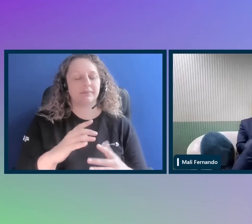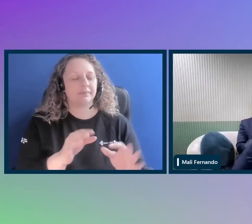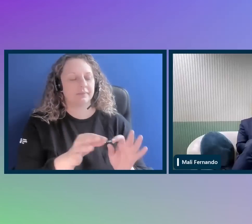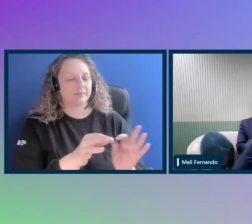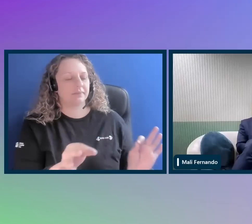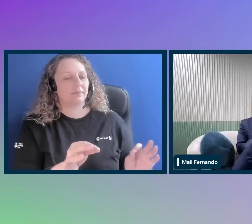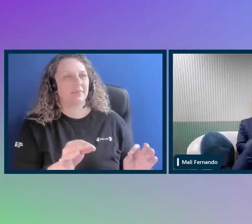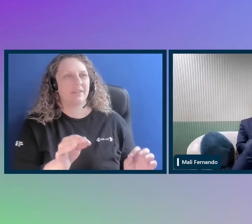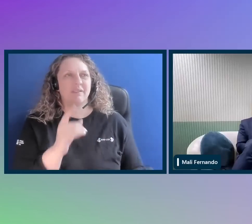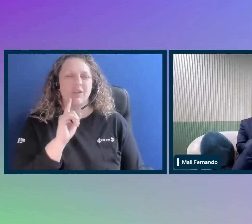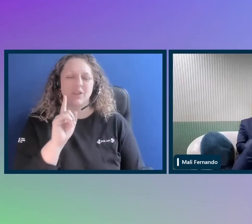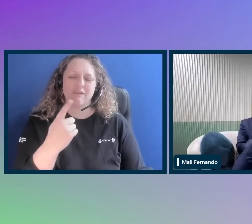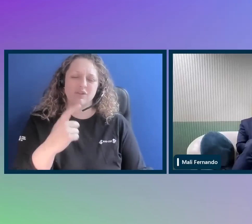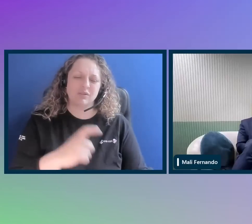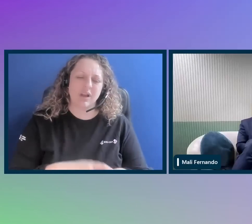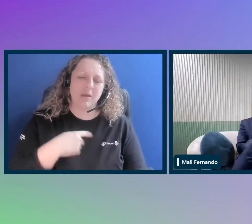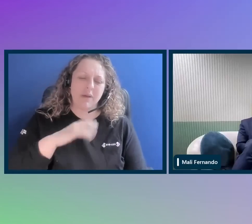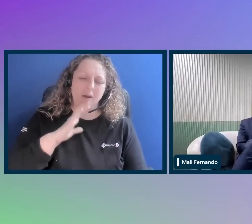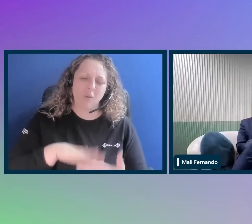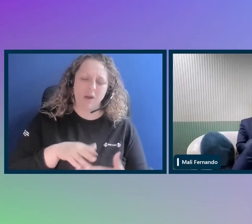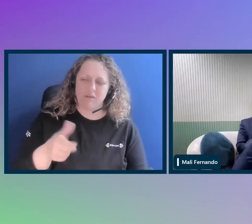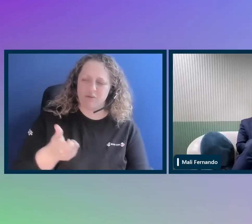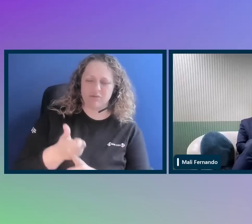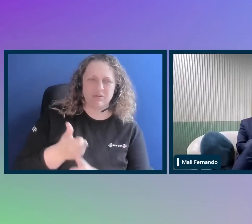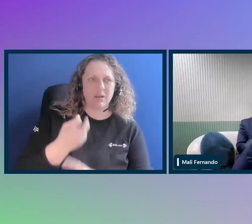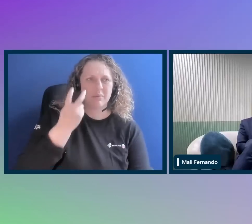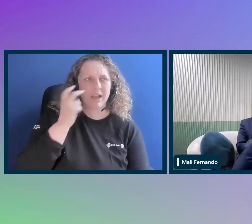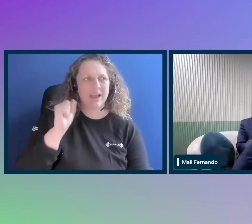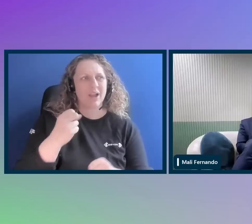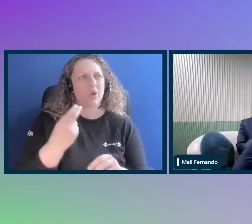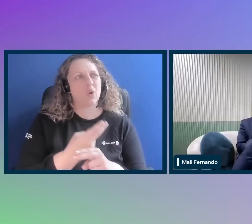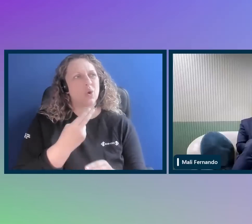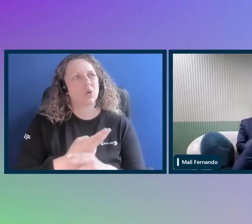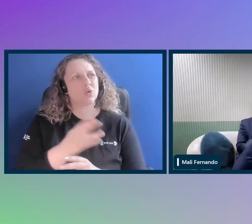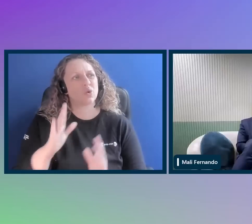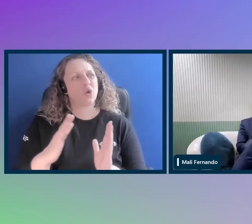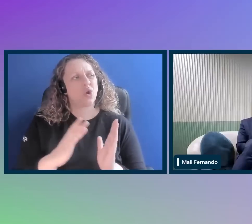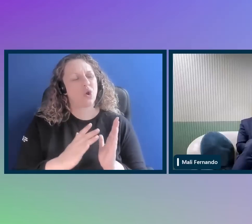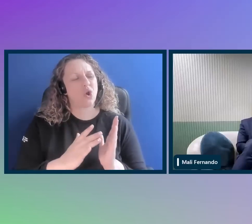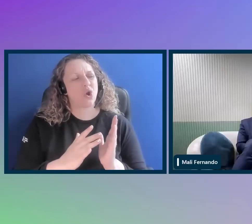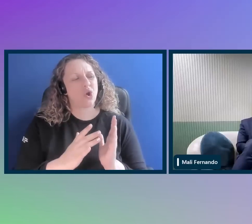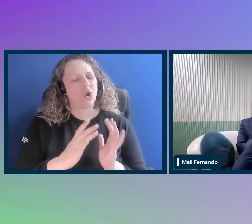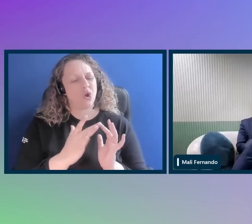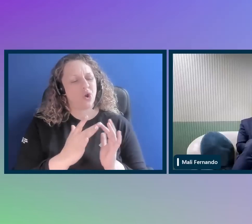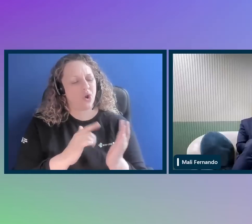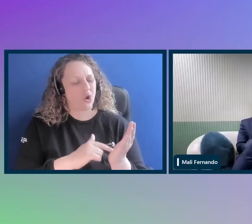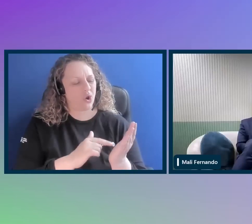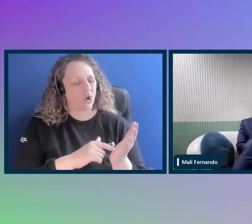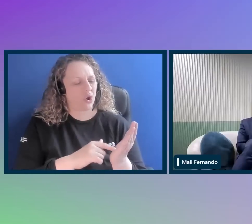my wife who is blind, can use her online banking without my help.